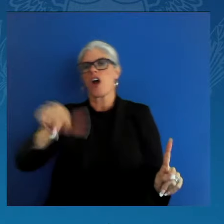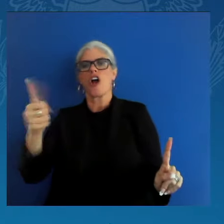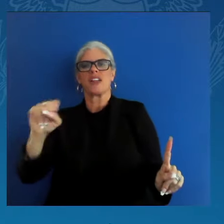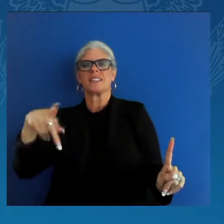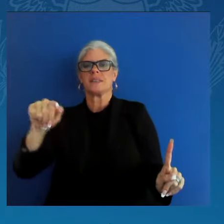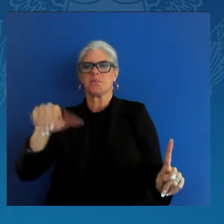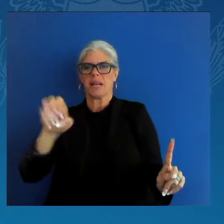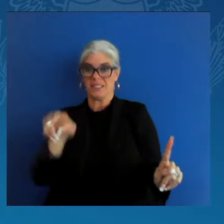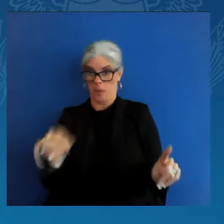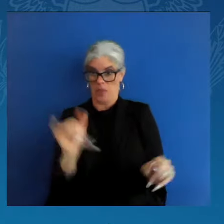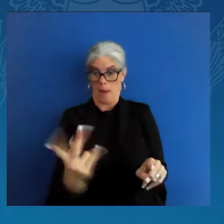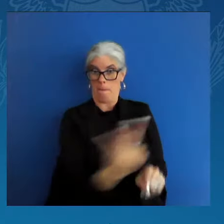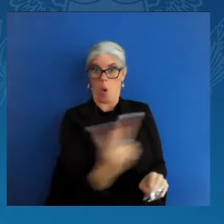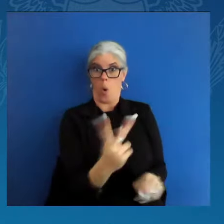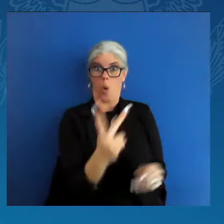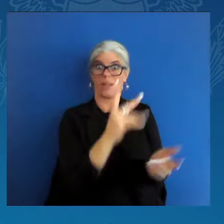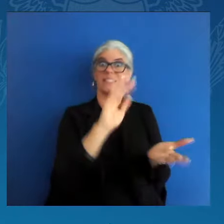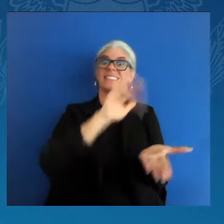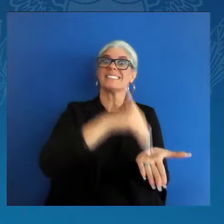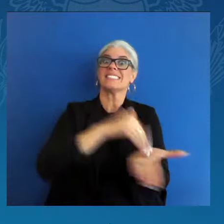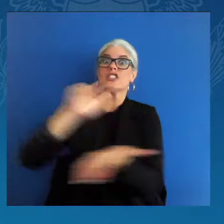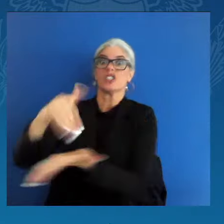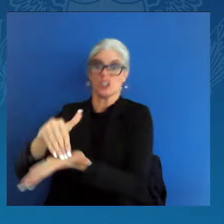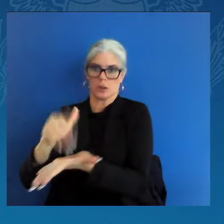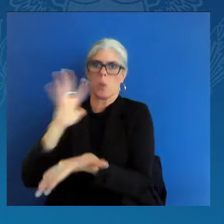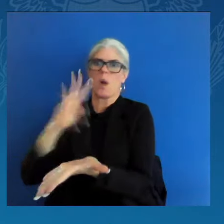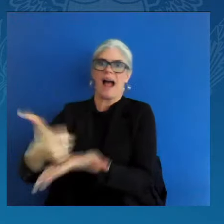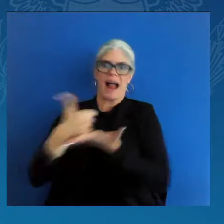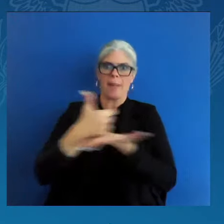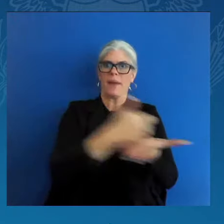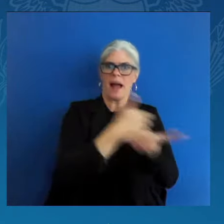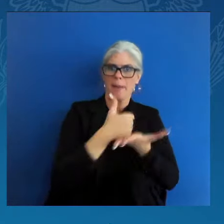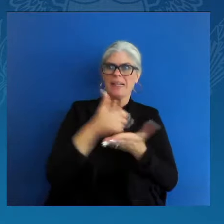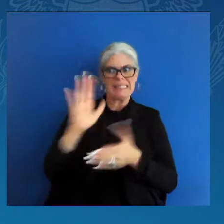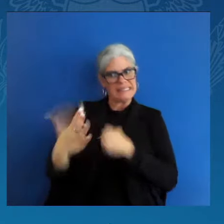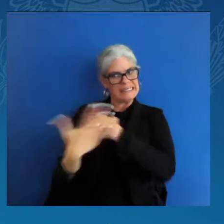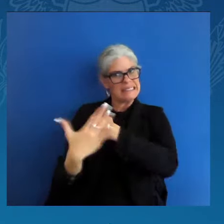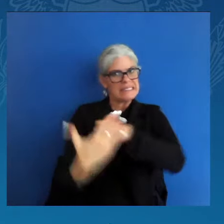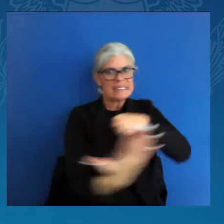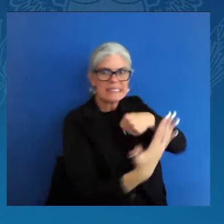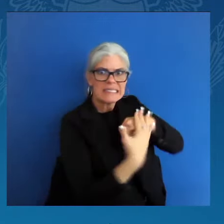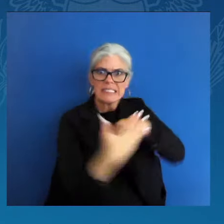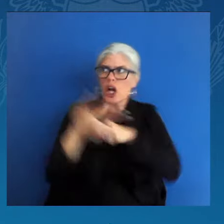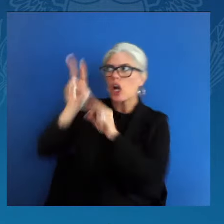to forecast space weather events. Space weather events are critical because over the next two years,